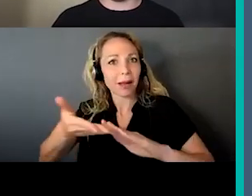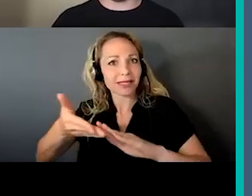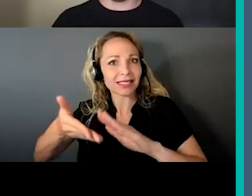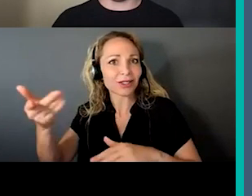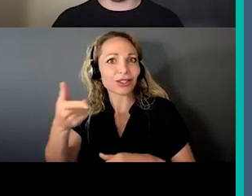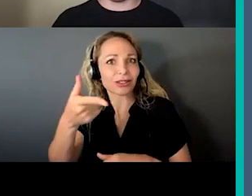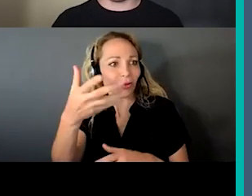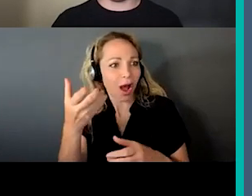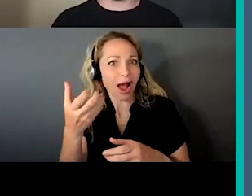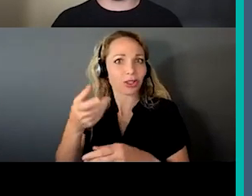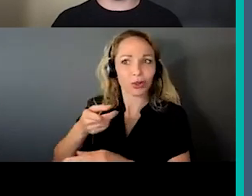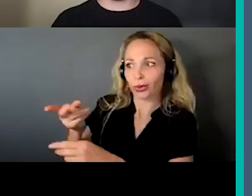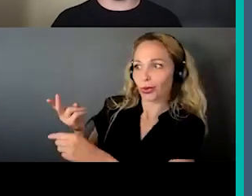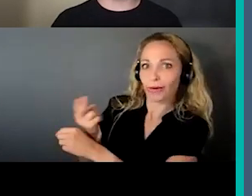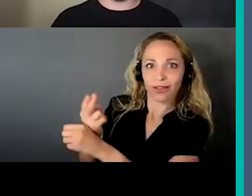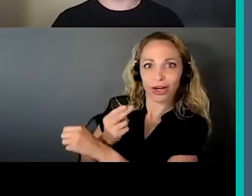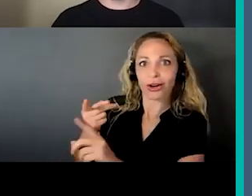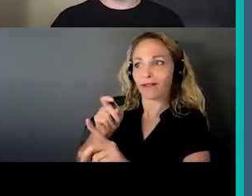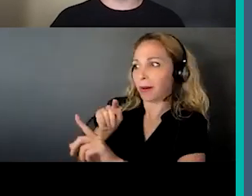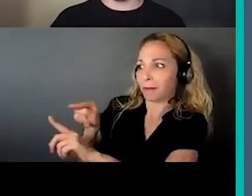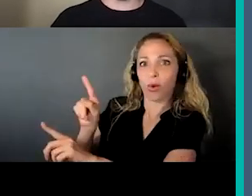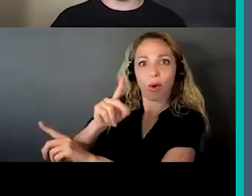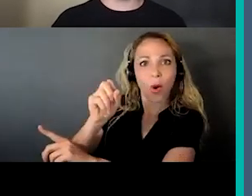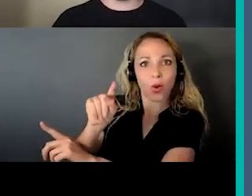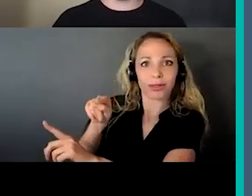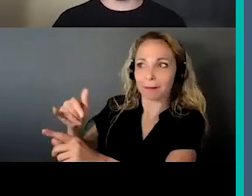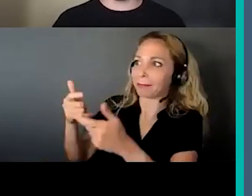THE BIG MLS PLAN WHERE THEY HAVE EVERYTHING HERE.